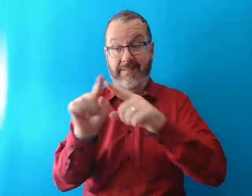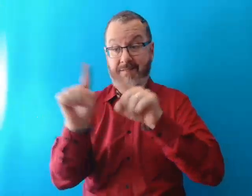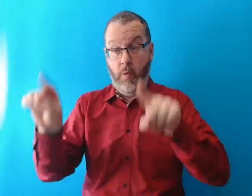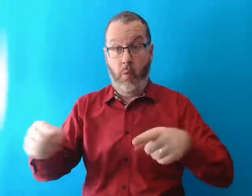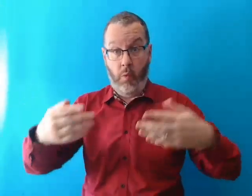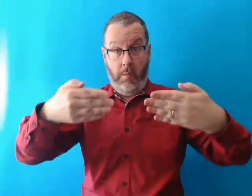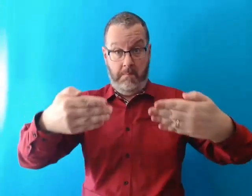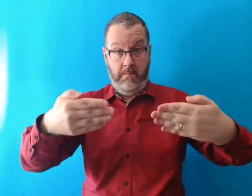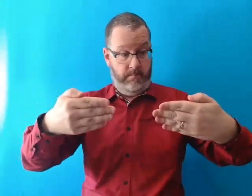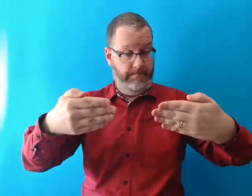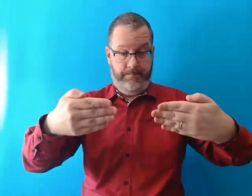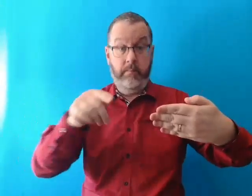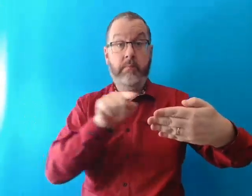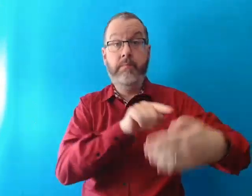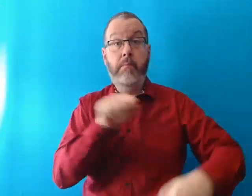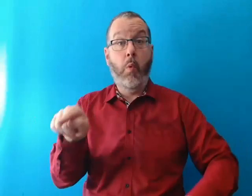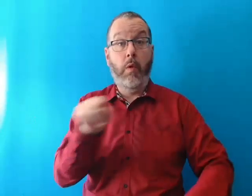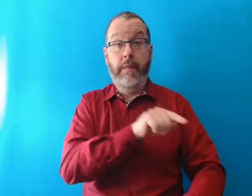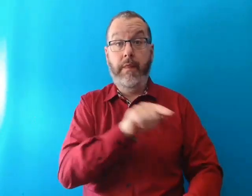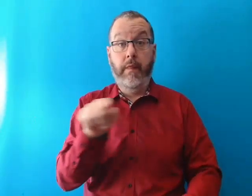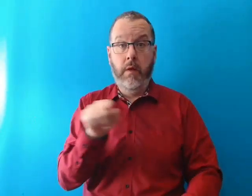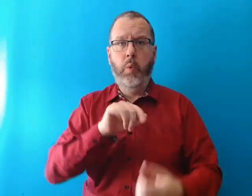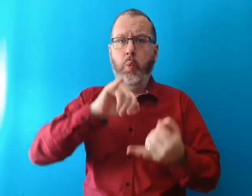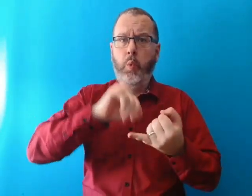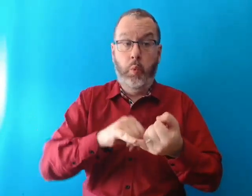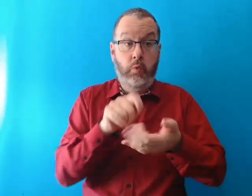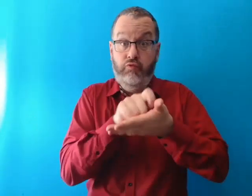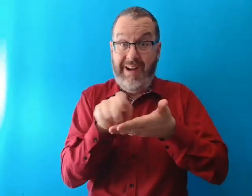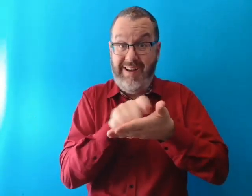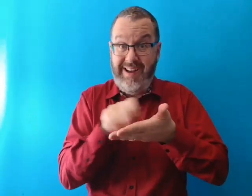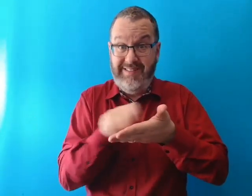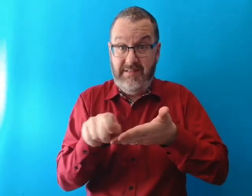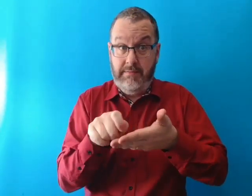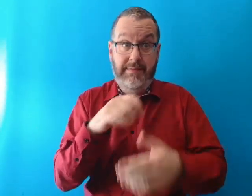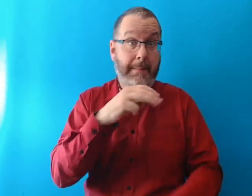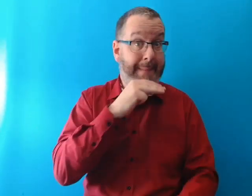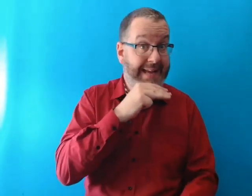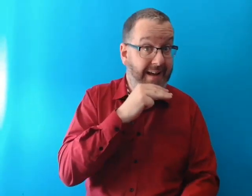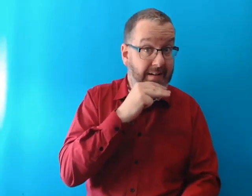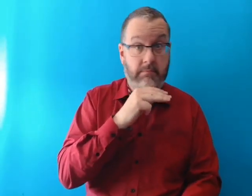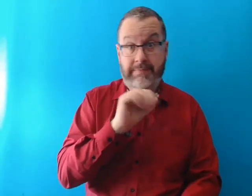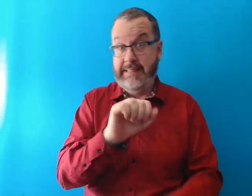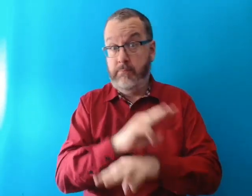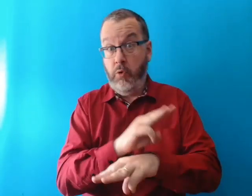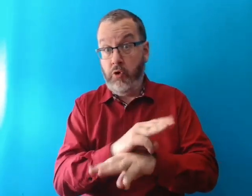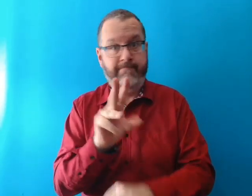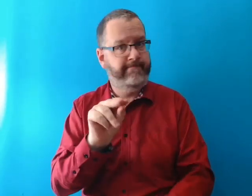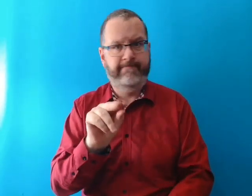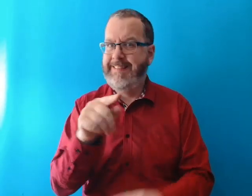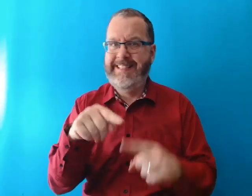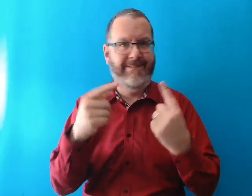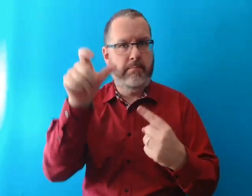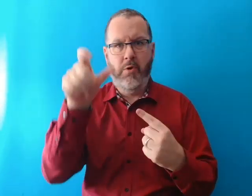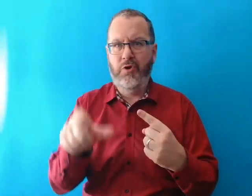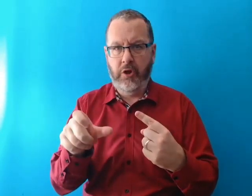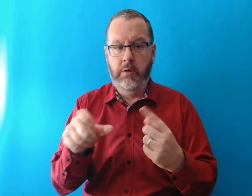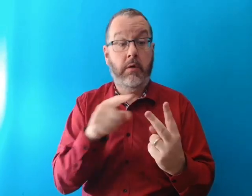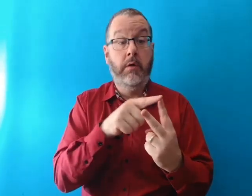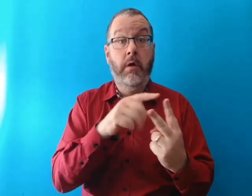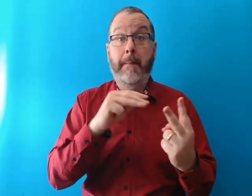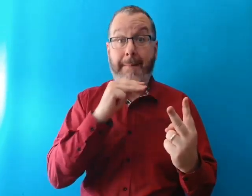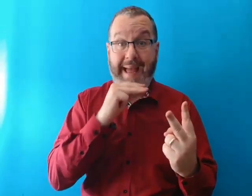the Census form was filled in by someone on Mike’s behalf –